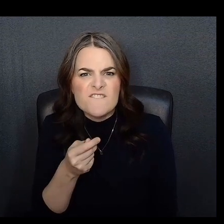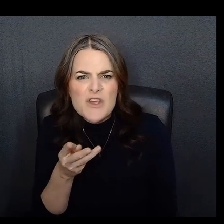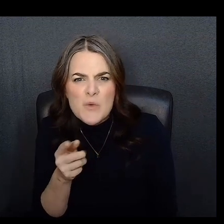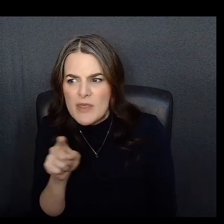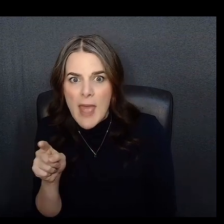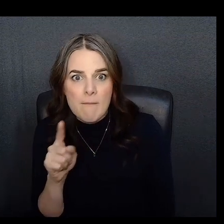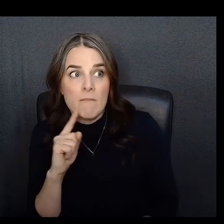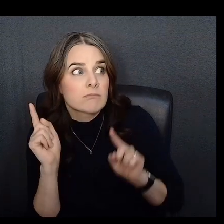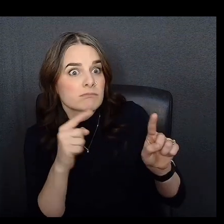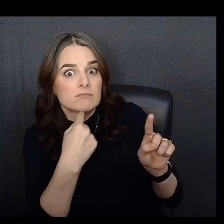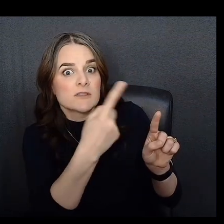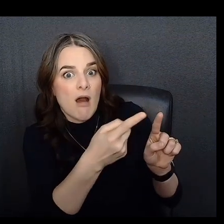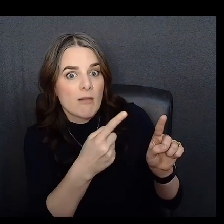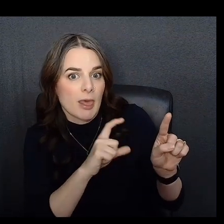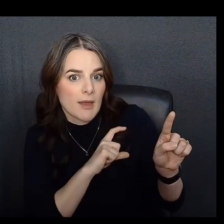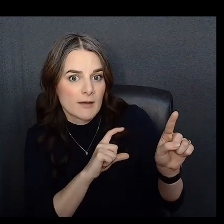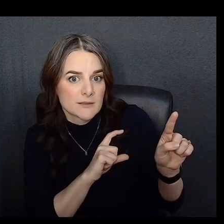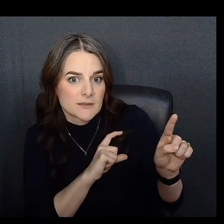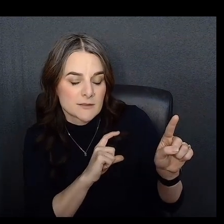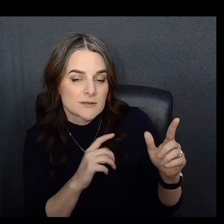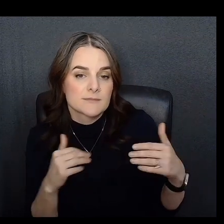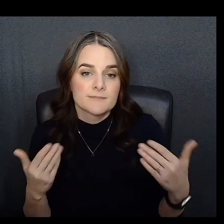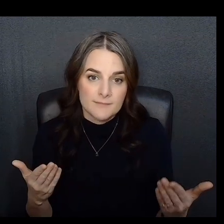We also look at other interviews and research,